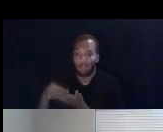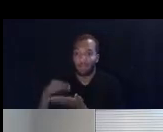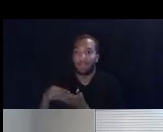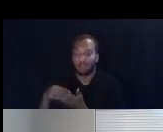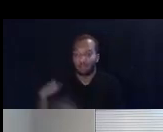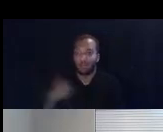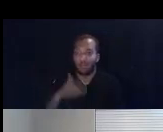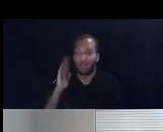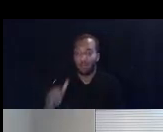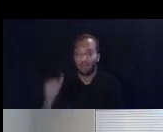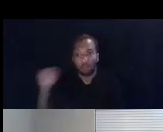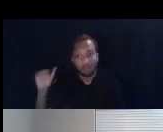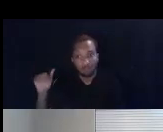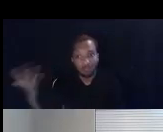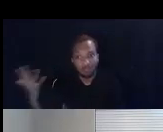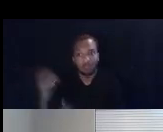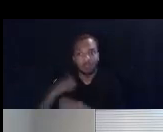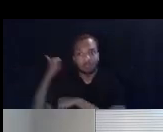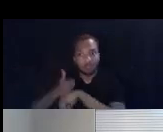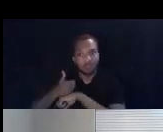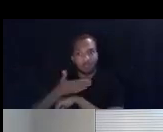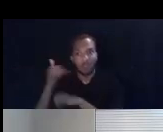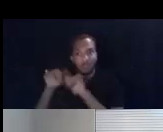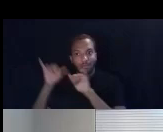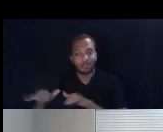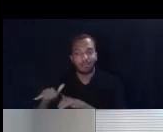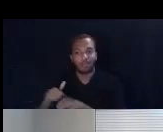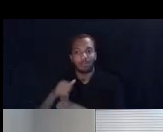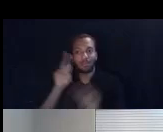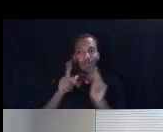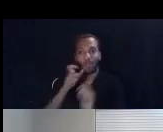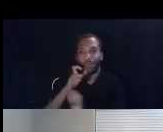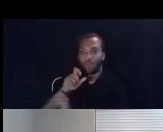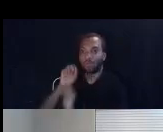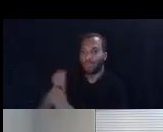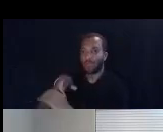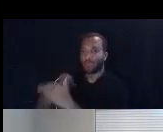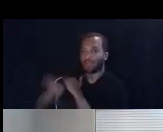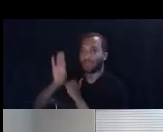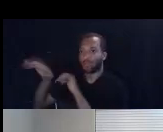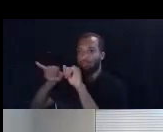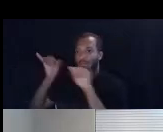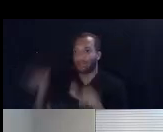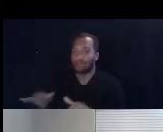And we've done one recently on OregonBuys to show folks how to log onto it 'cause it's very confusing.